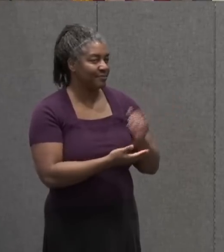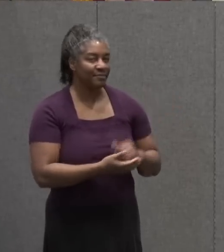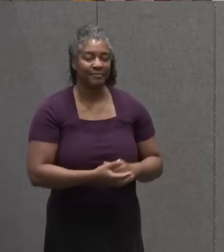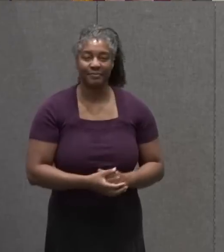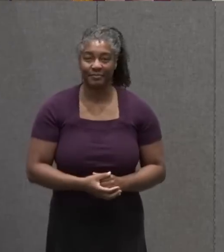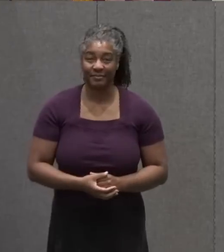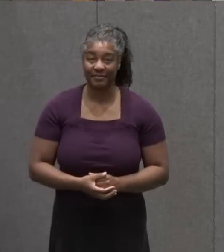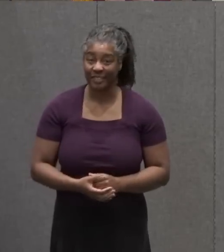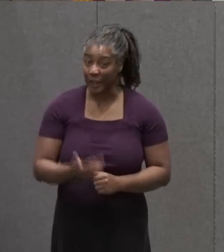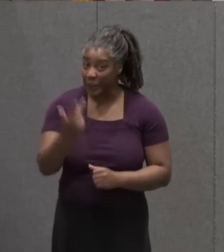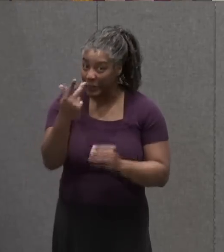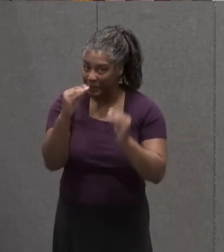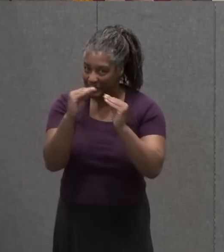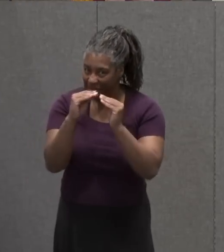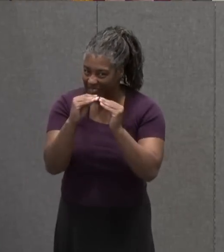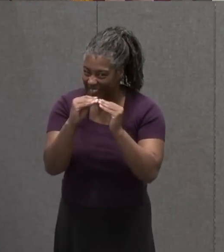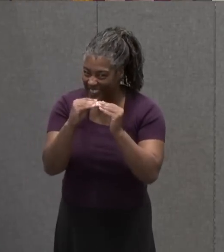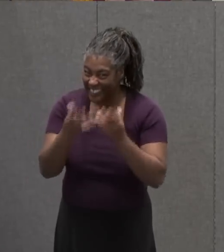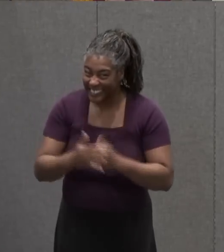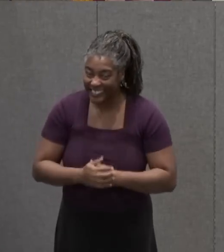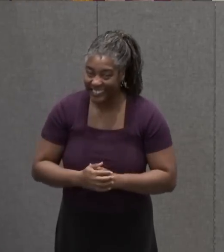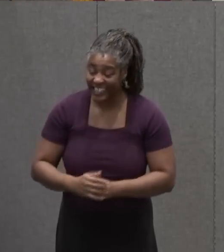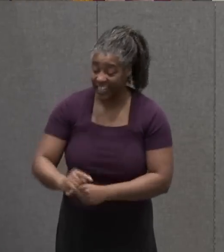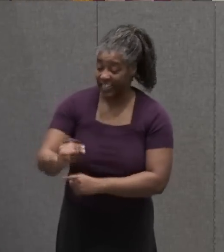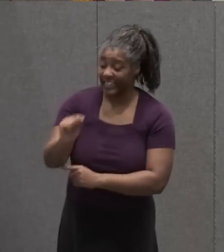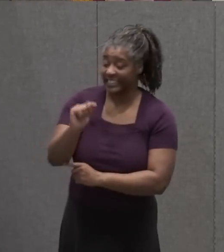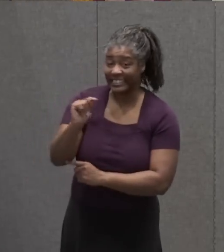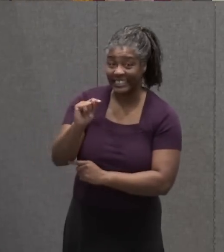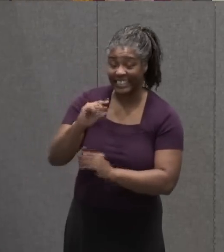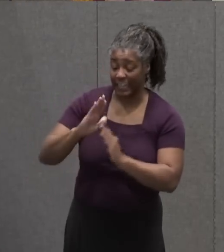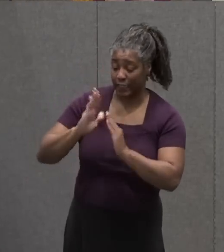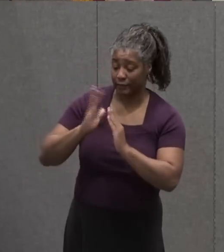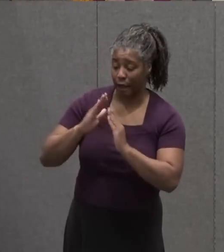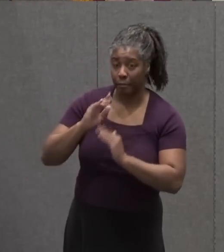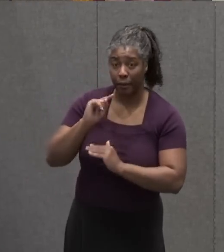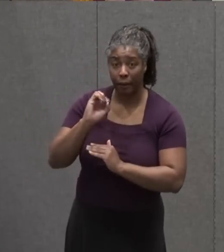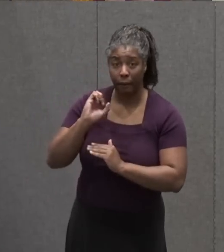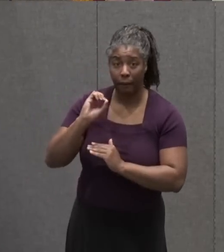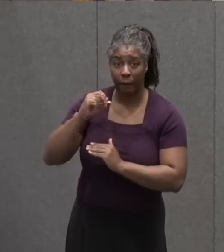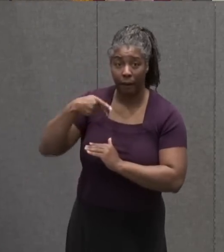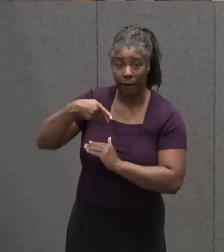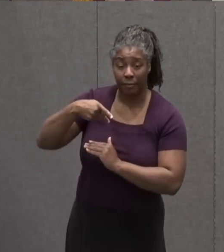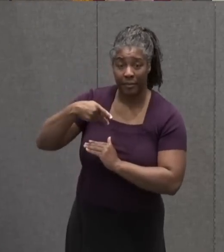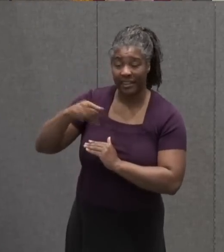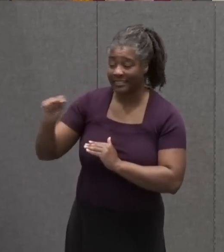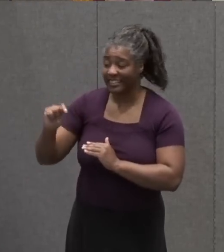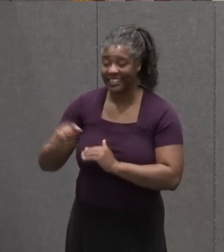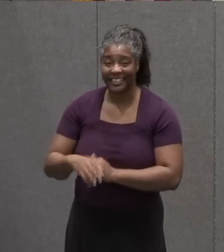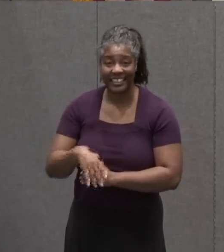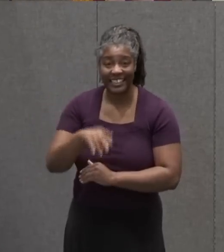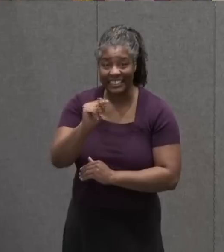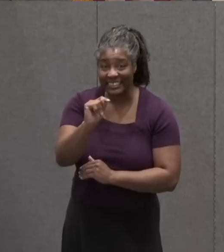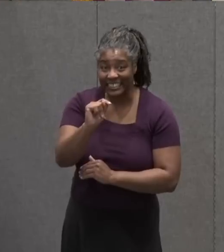Three more, t, top, T